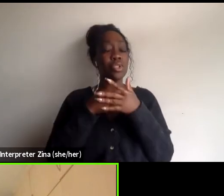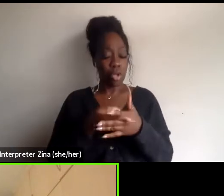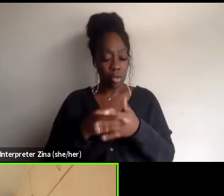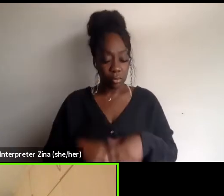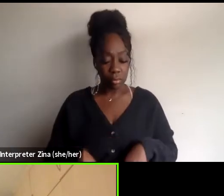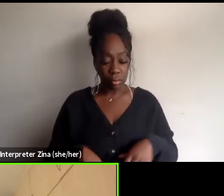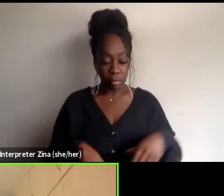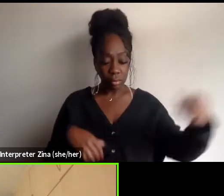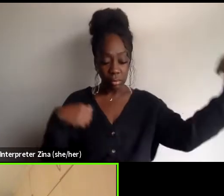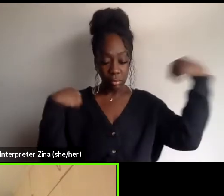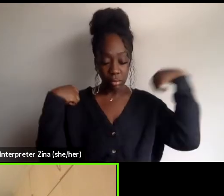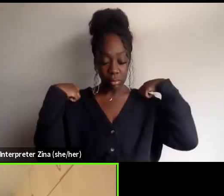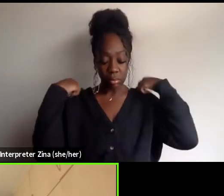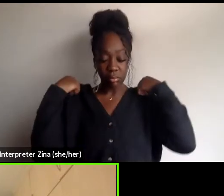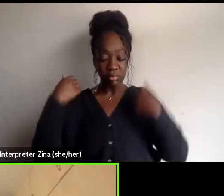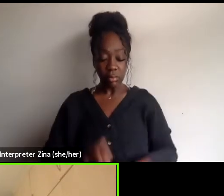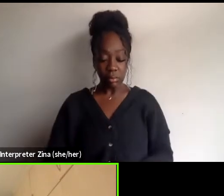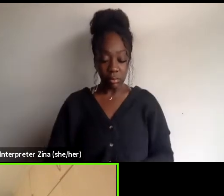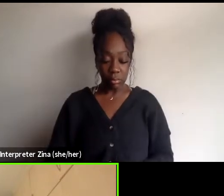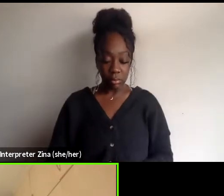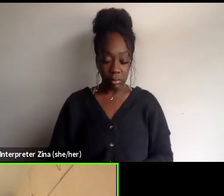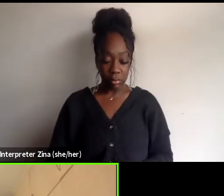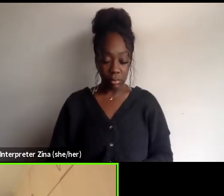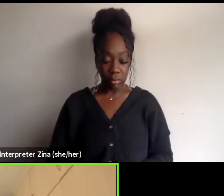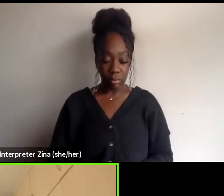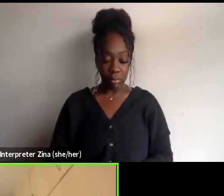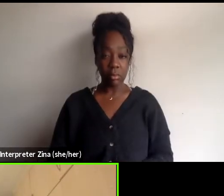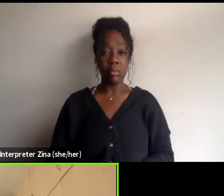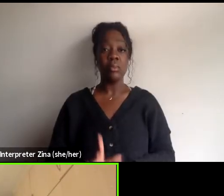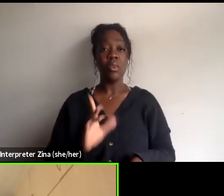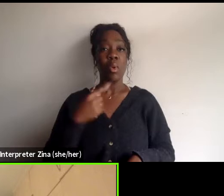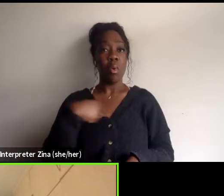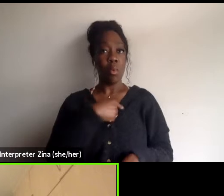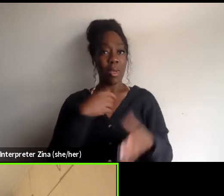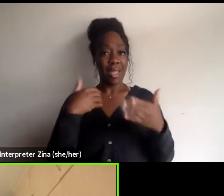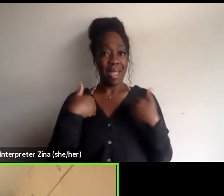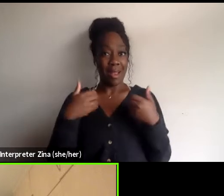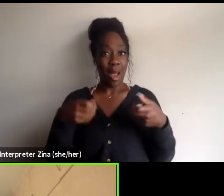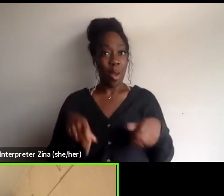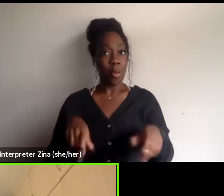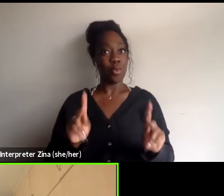and the Musical Theater Initiative. We've had the opportunity to renew this for a second series